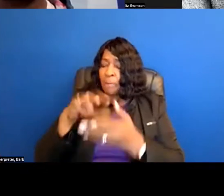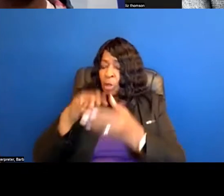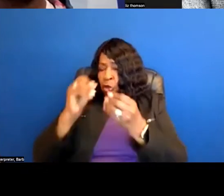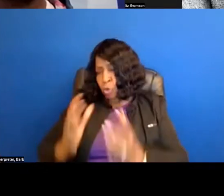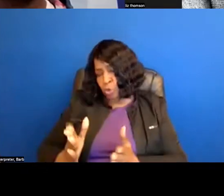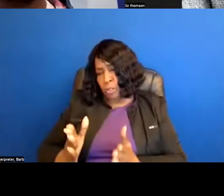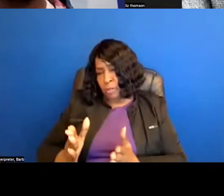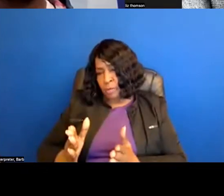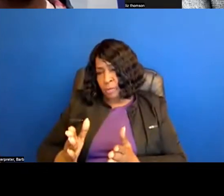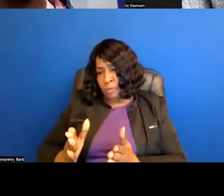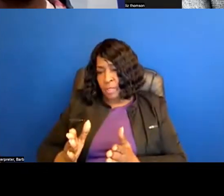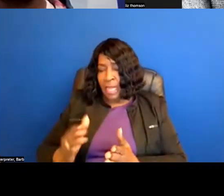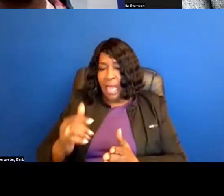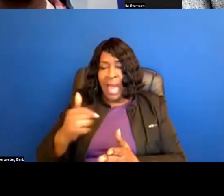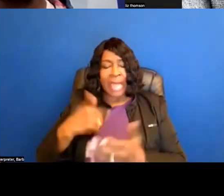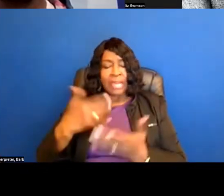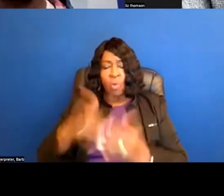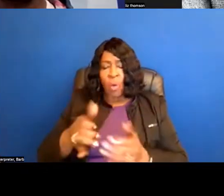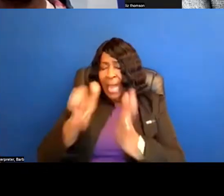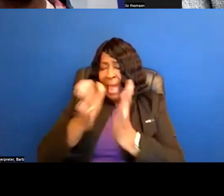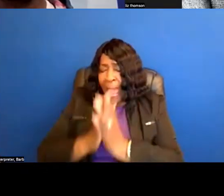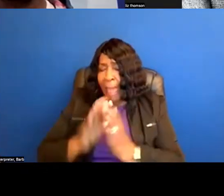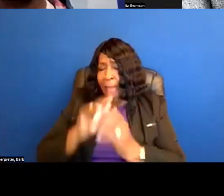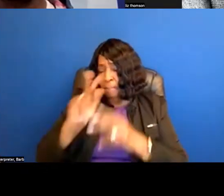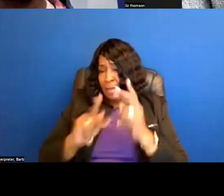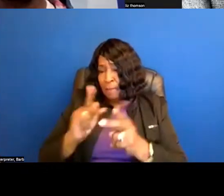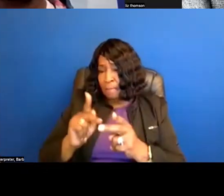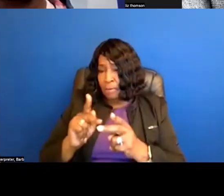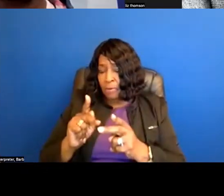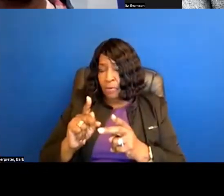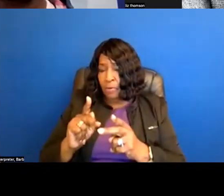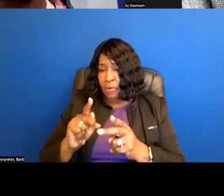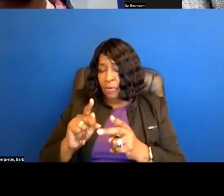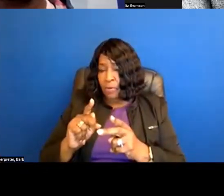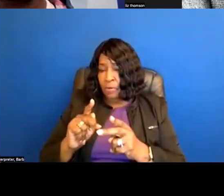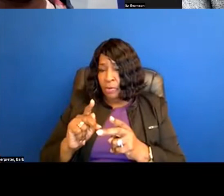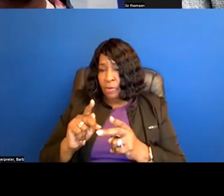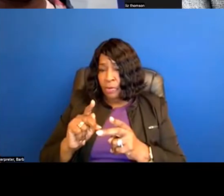I didn't wanna ask people that were in leadership role.